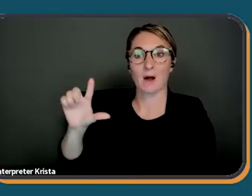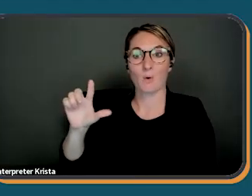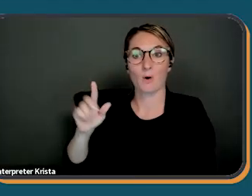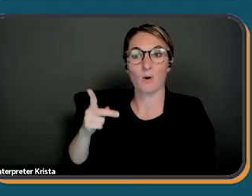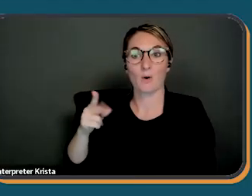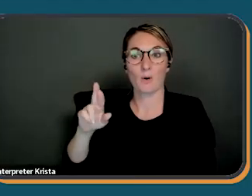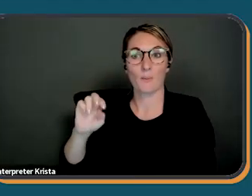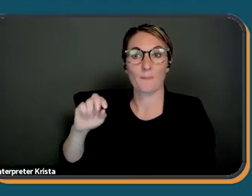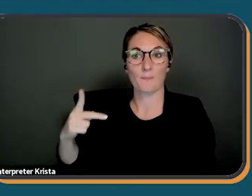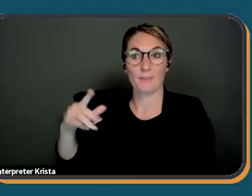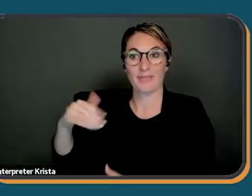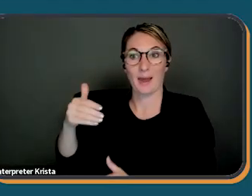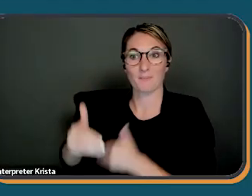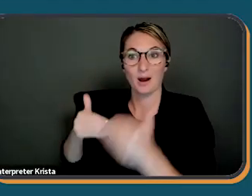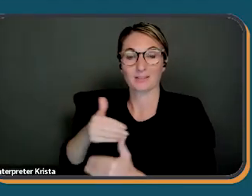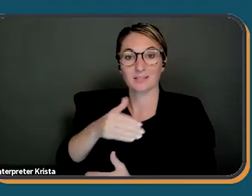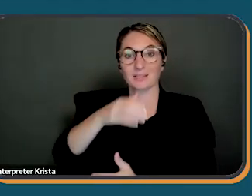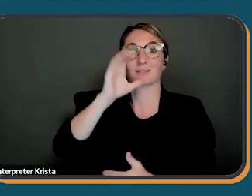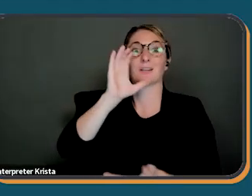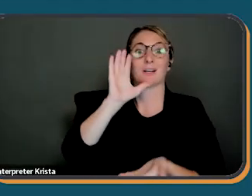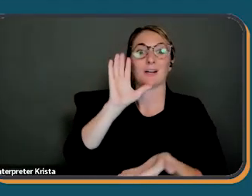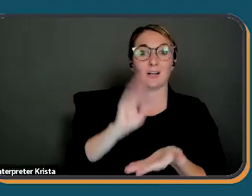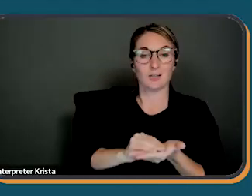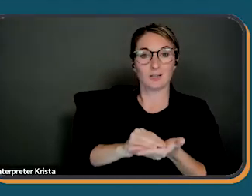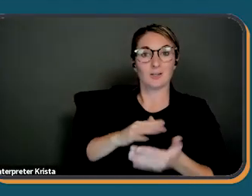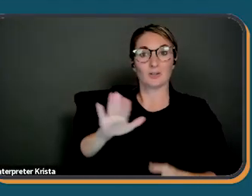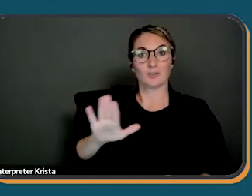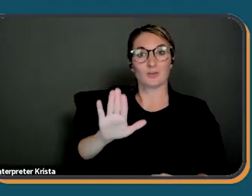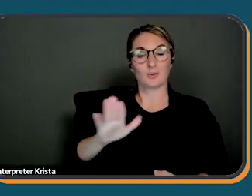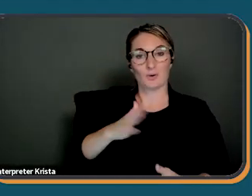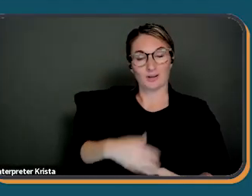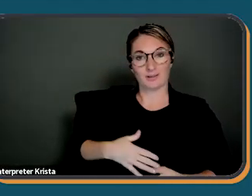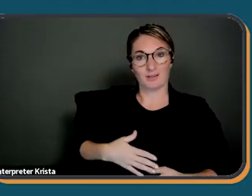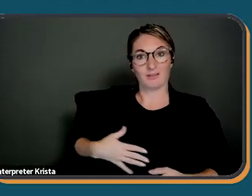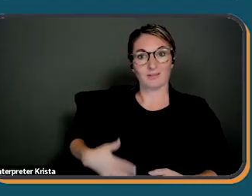what would be really challenging for you because of your staffing schedule. Can you tell us a little bit more about why